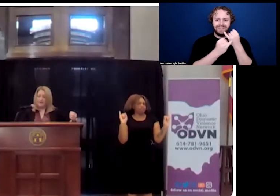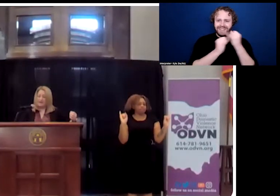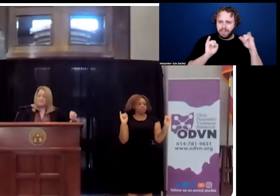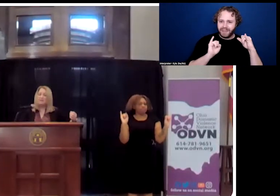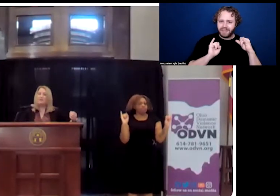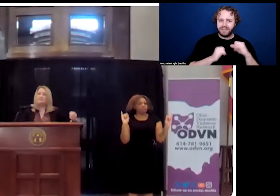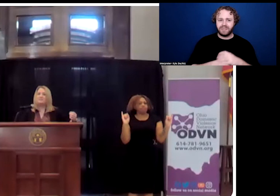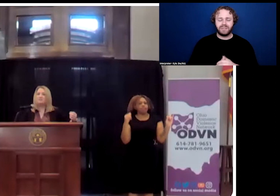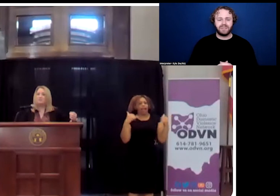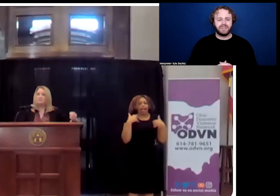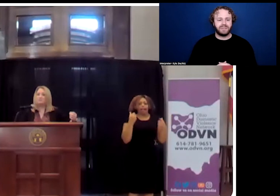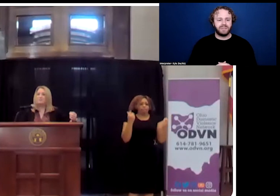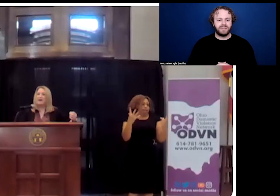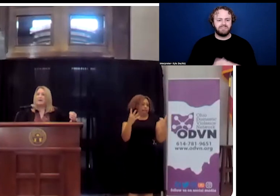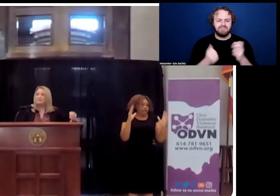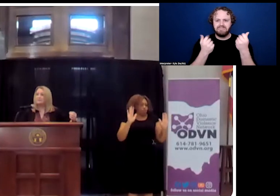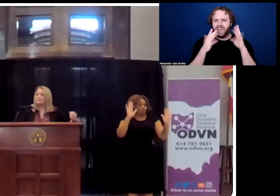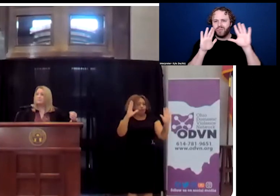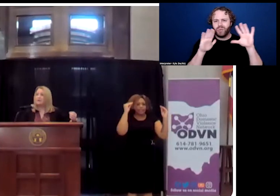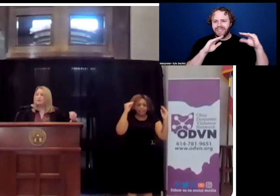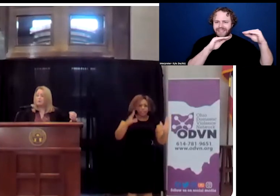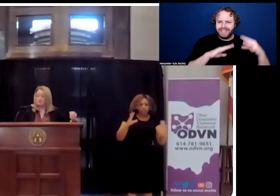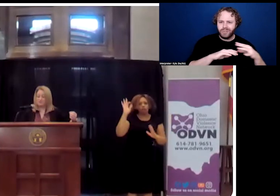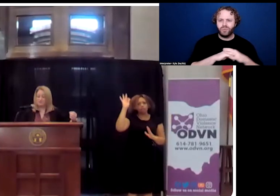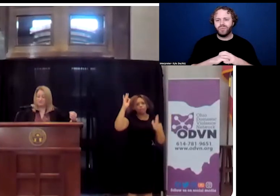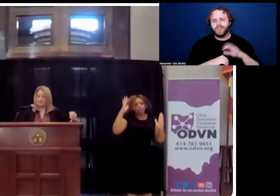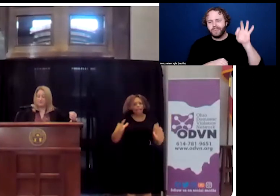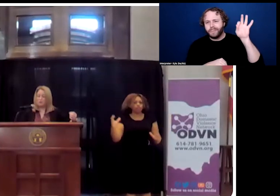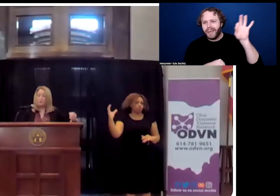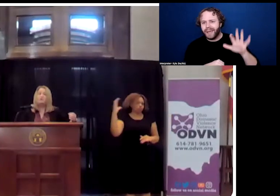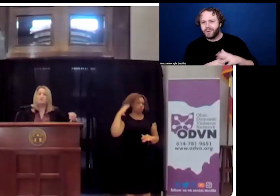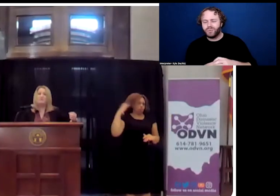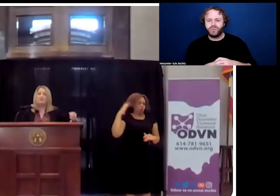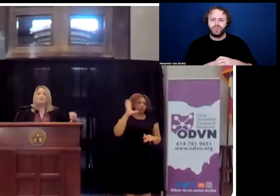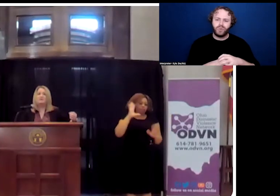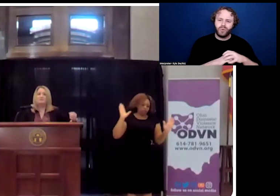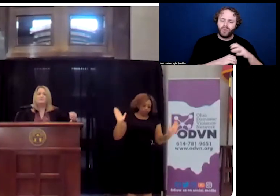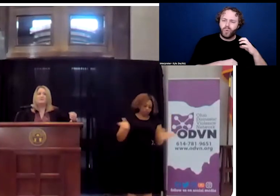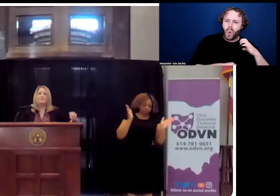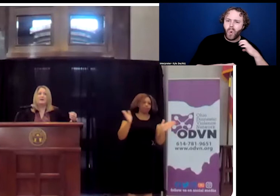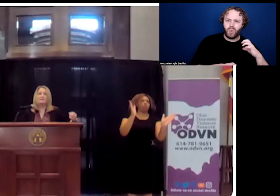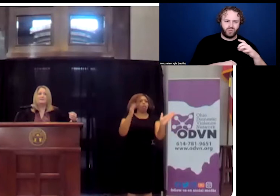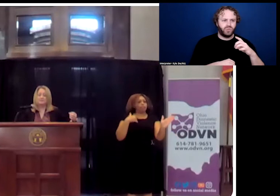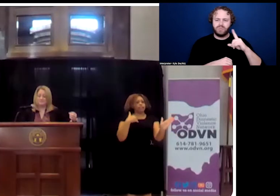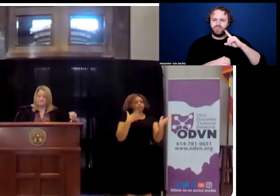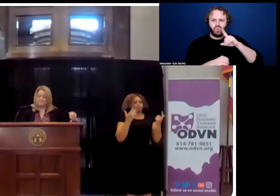I had many great teachers, pastors and coaches who pushed me to be my best.